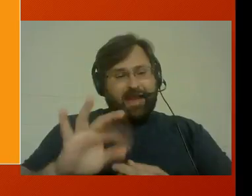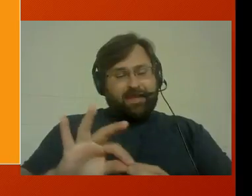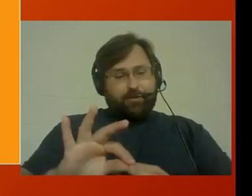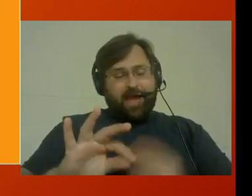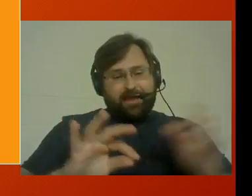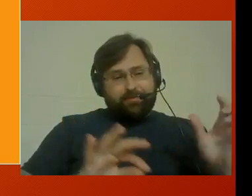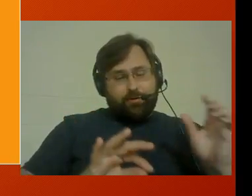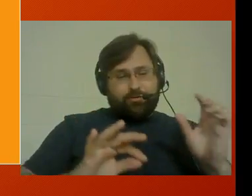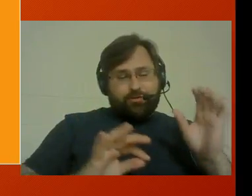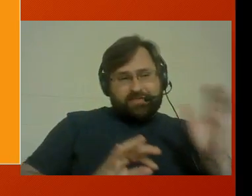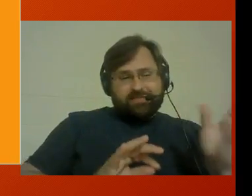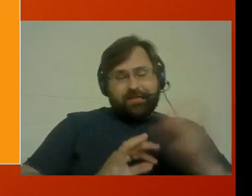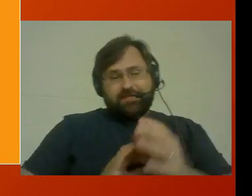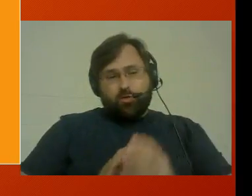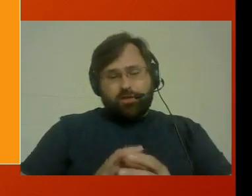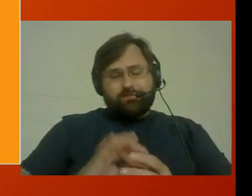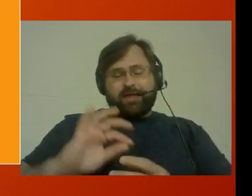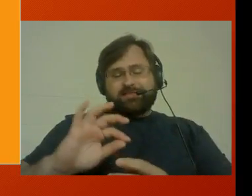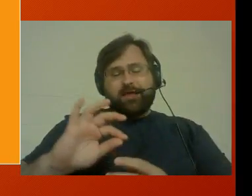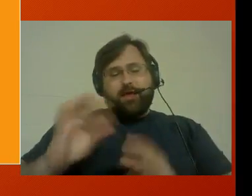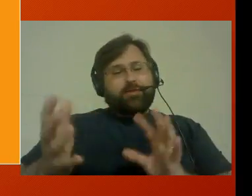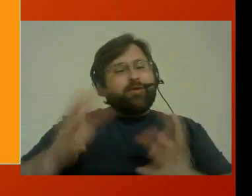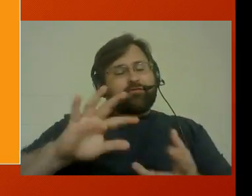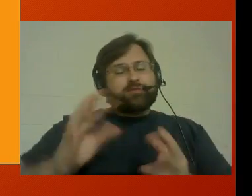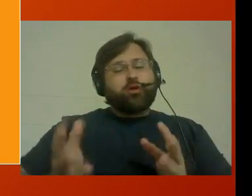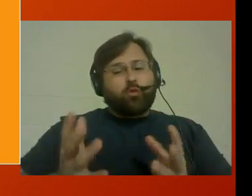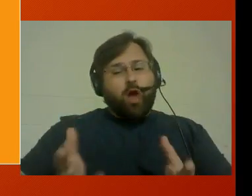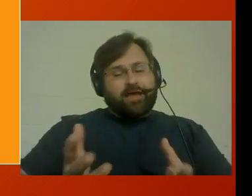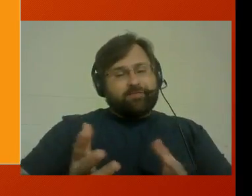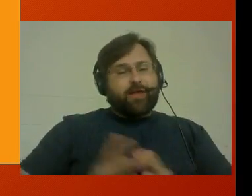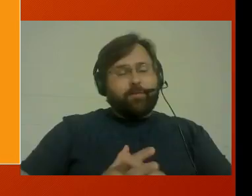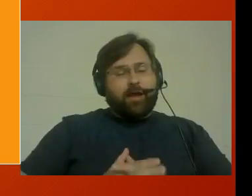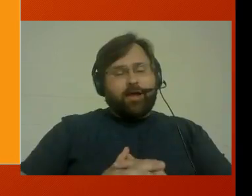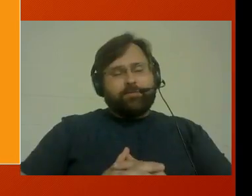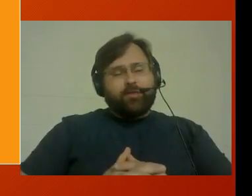eight or nine in both the tens place and in the ones place then you have what's called a rockin phenomenon